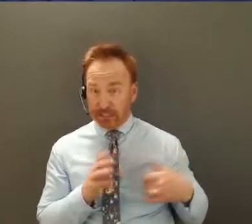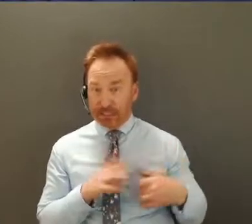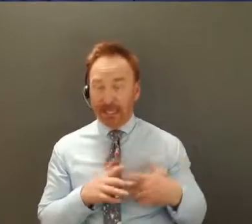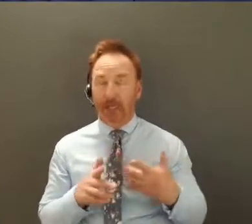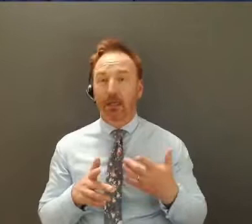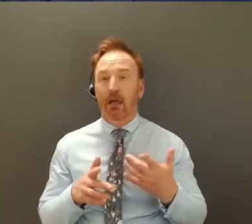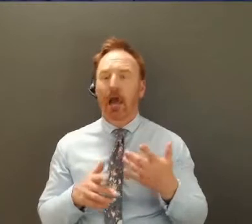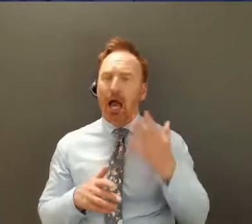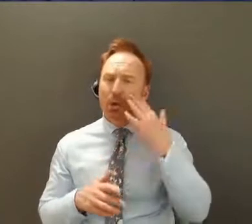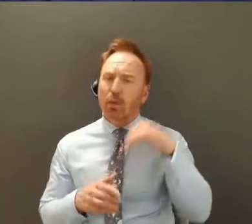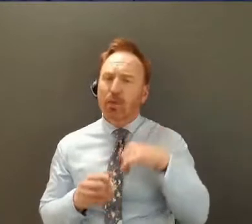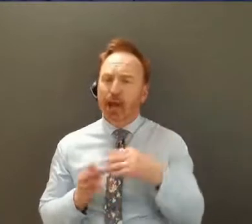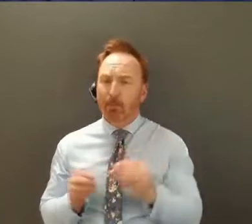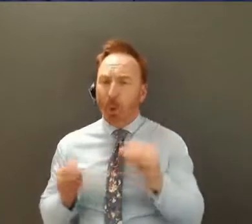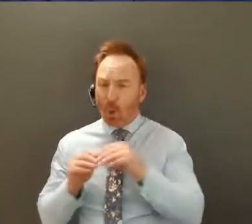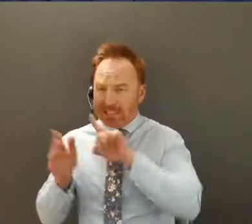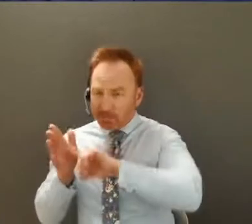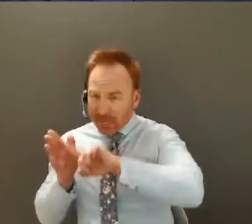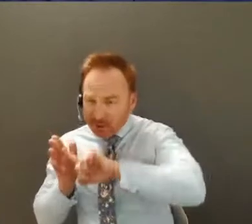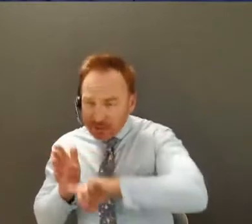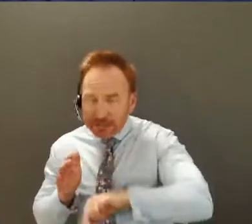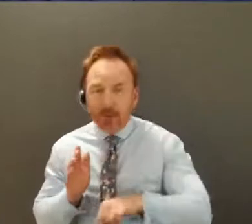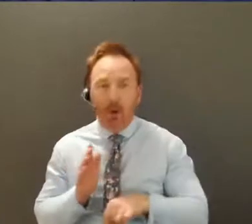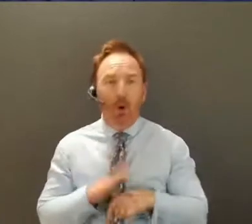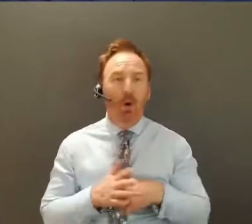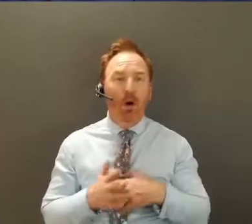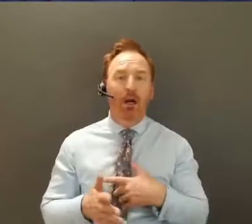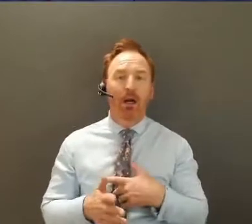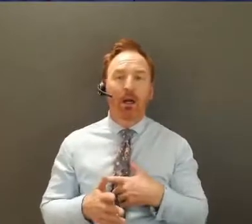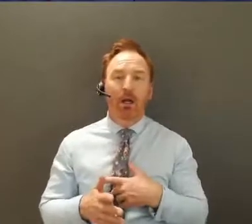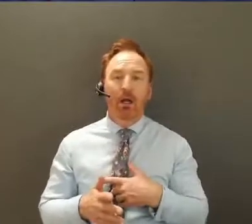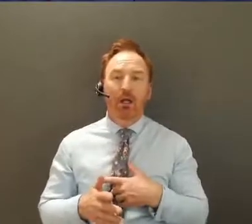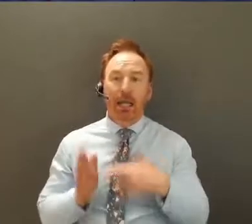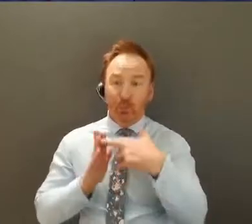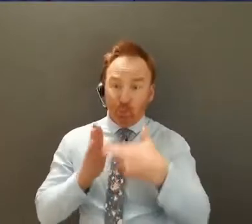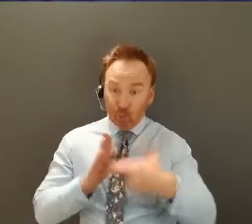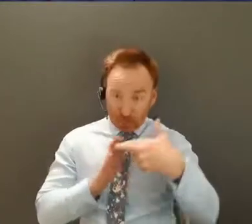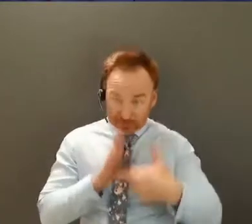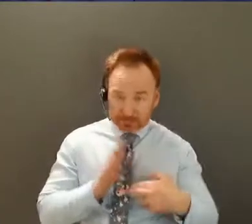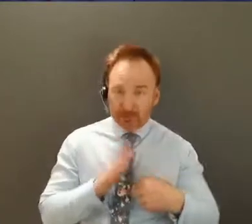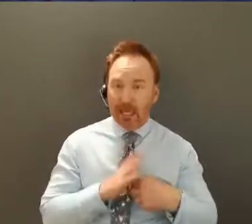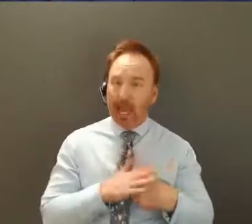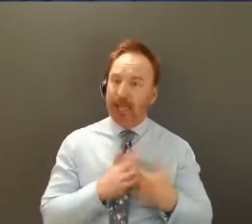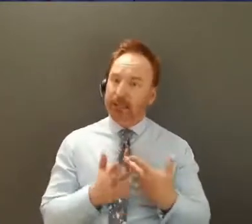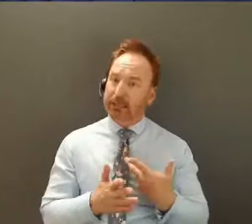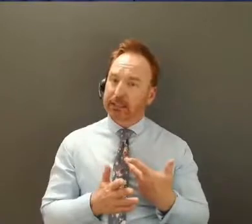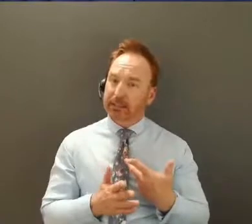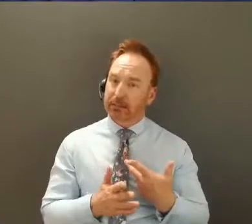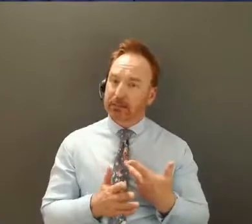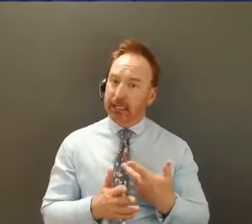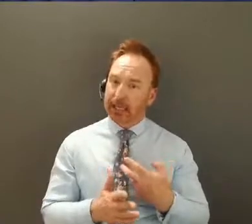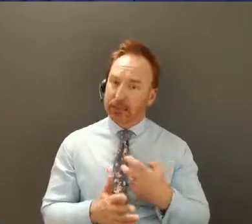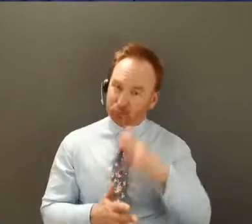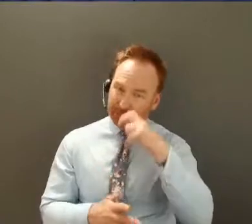seriously at all and it was stressful for us as leaders